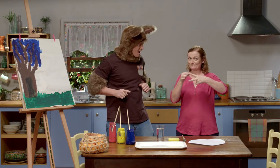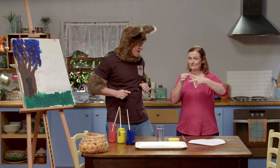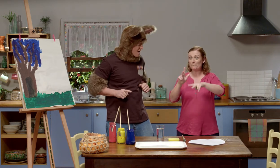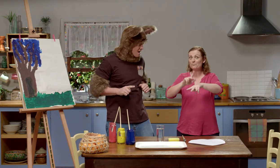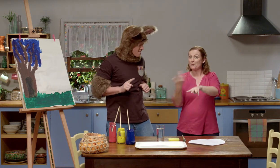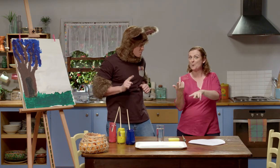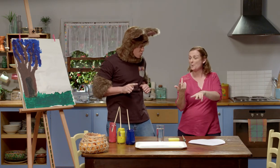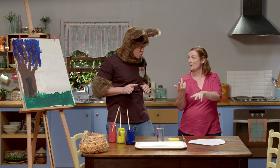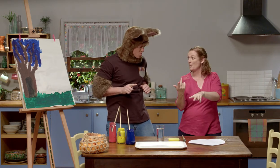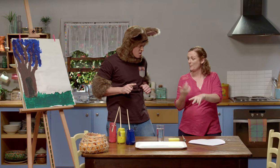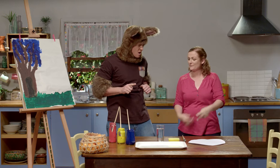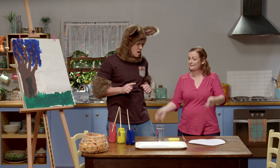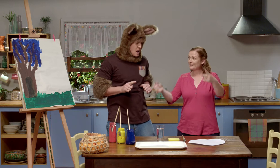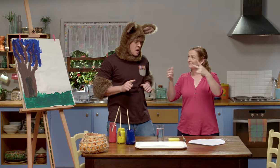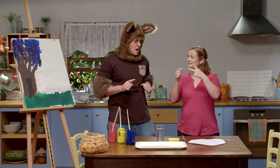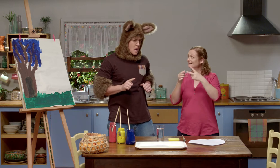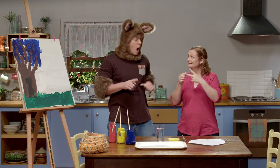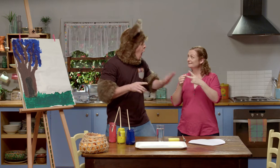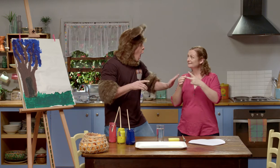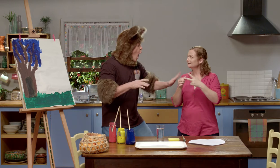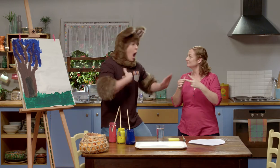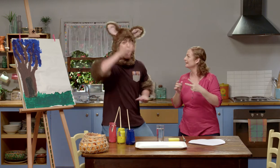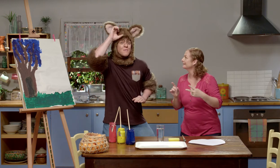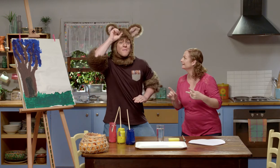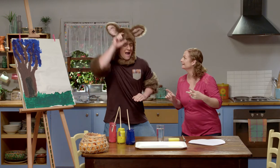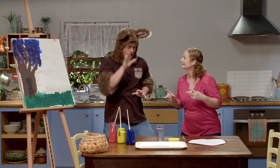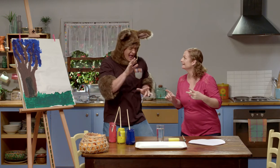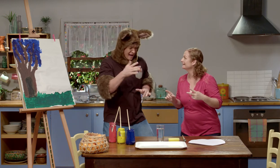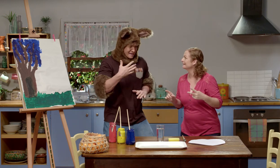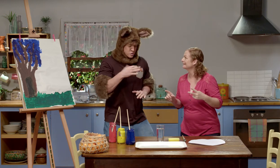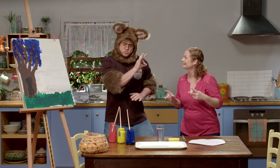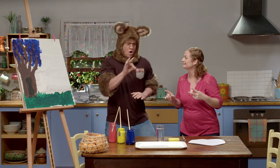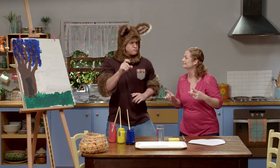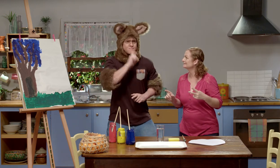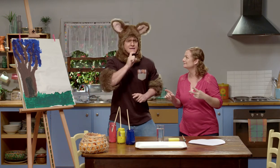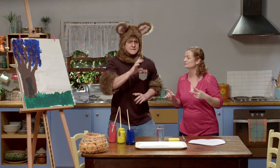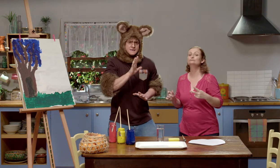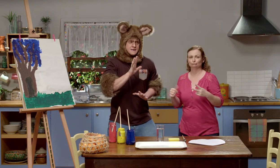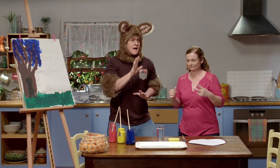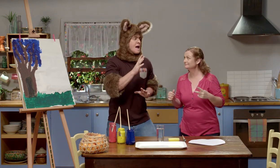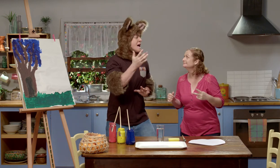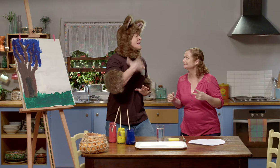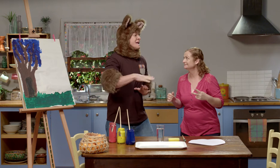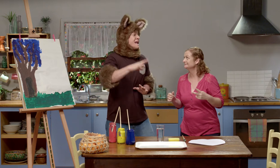We need blue, and-- Oh, oh! I remember. Um, it's not red.